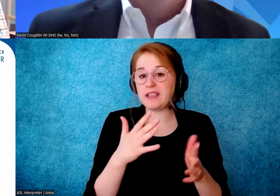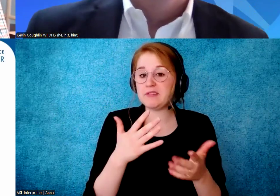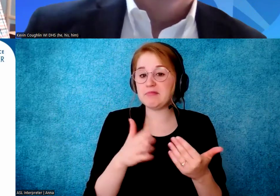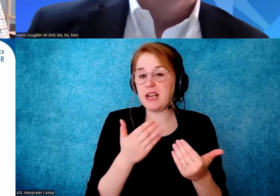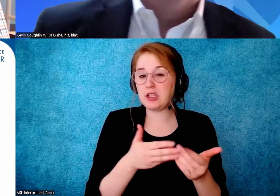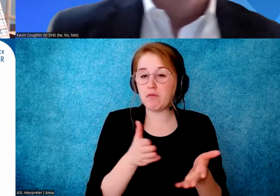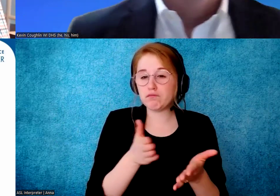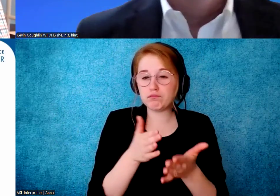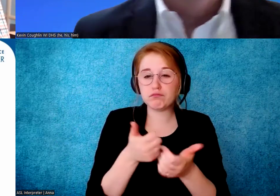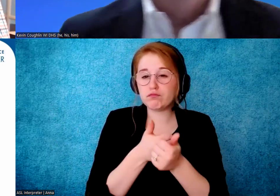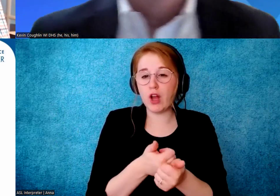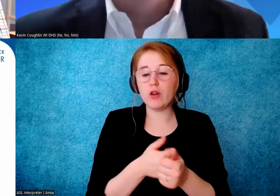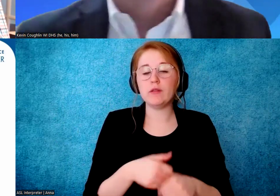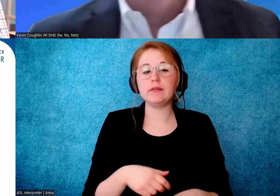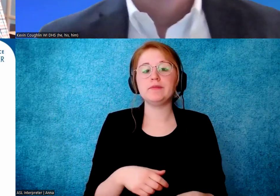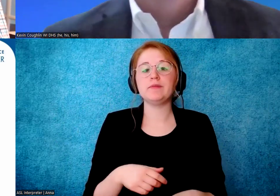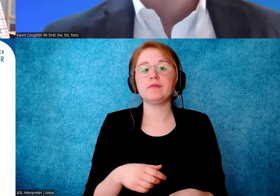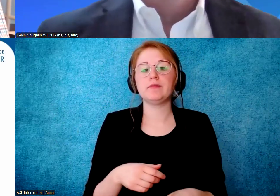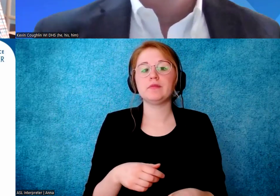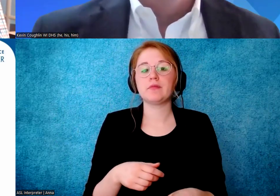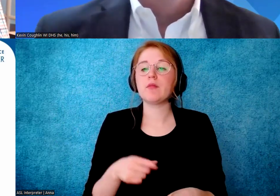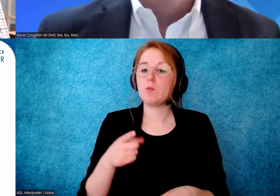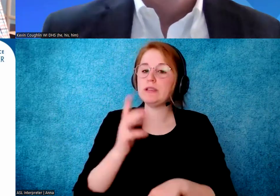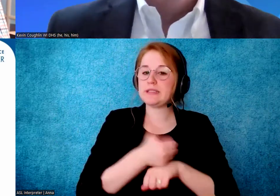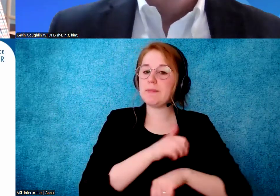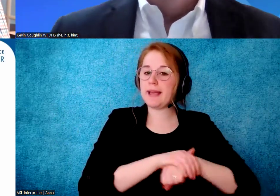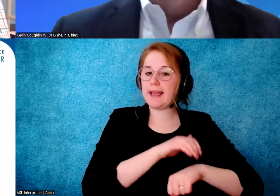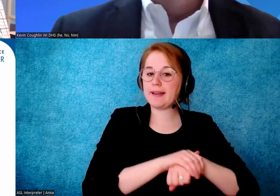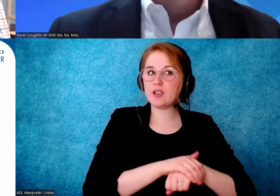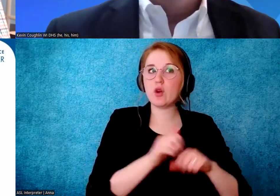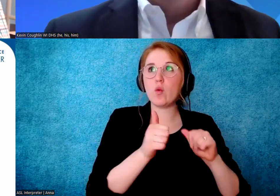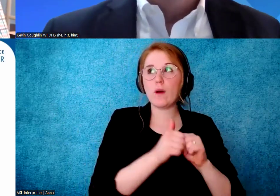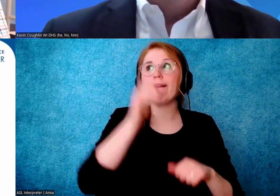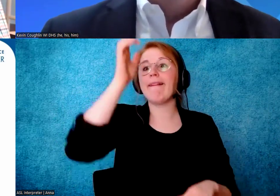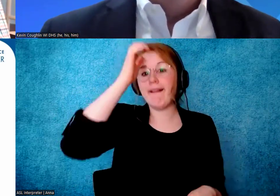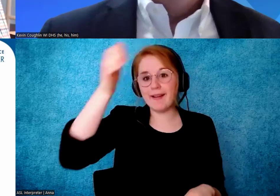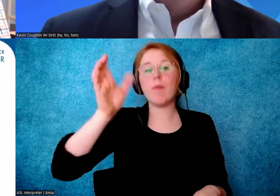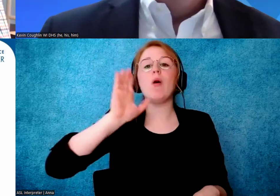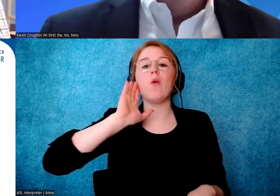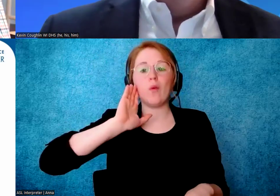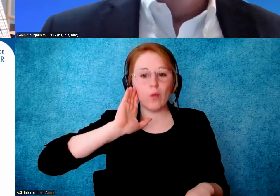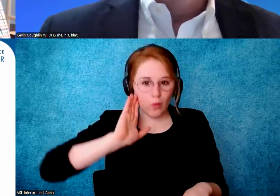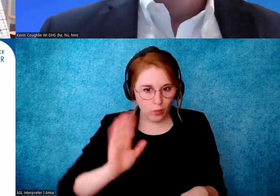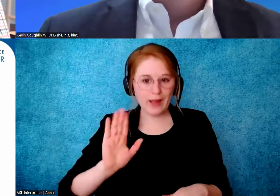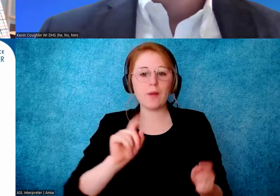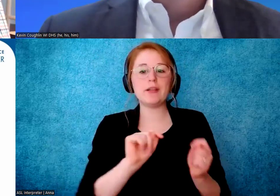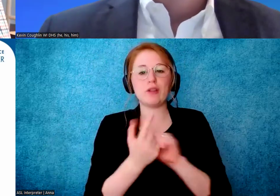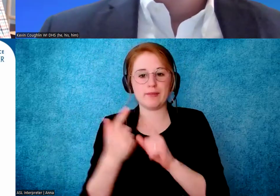we built the original English language website with the concept of how would this work in Spanish,